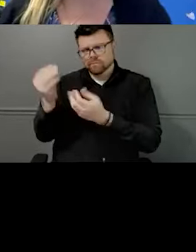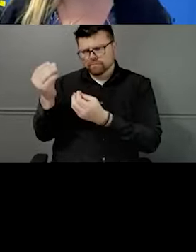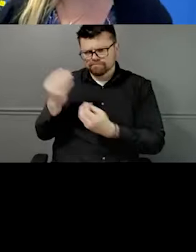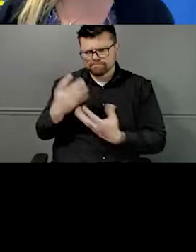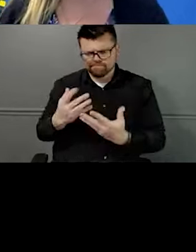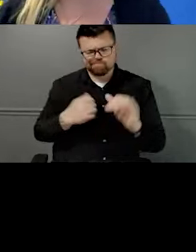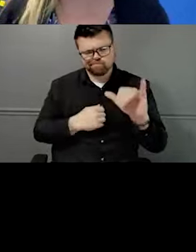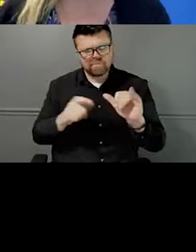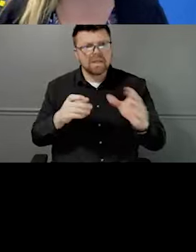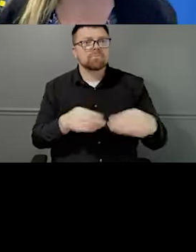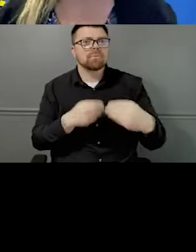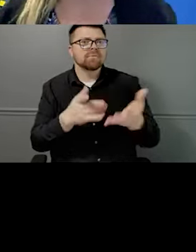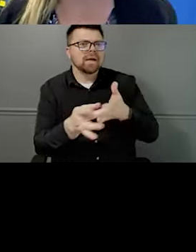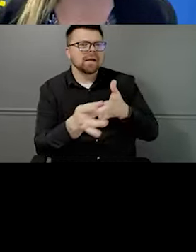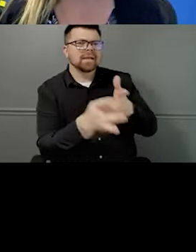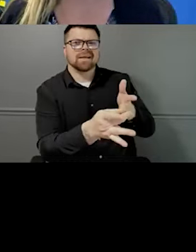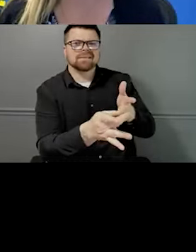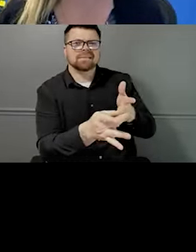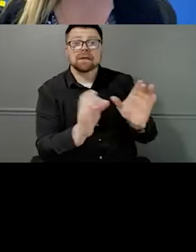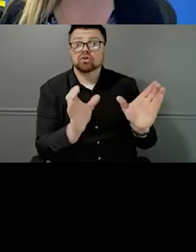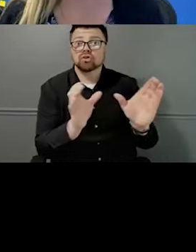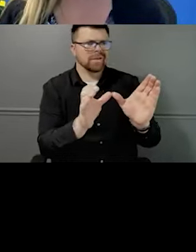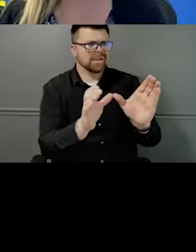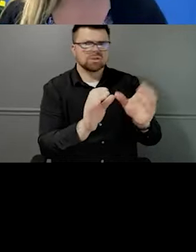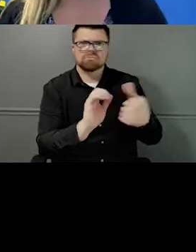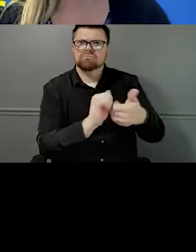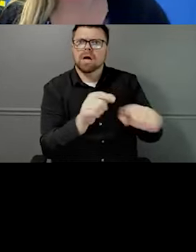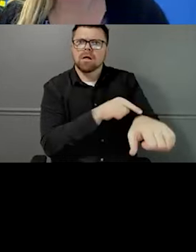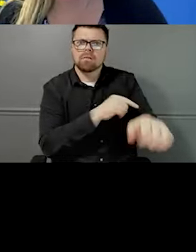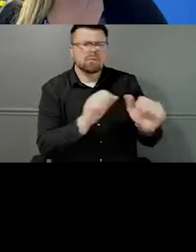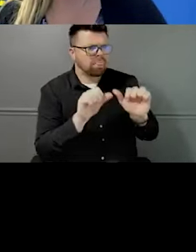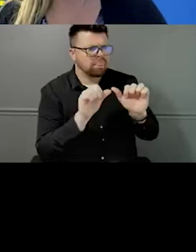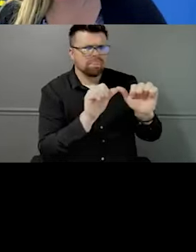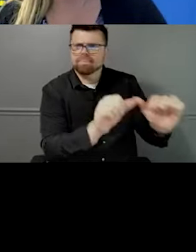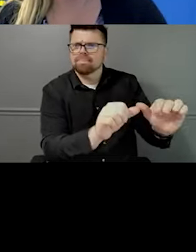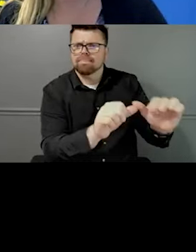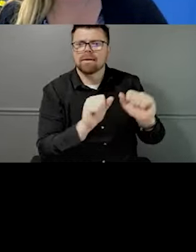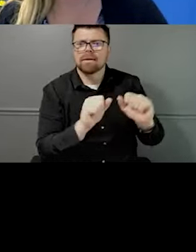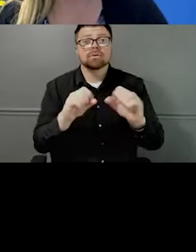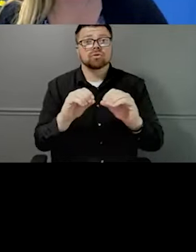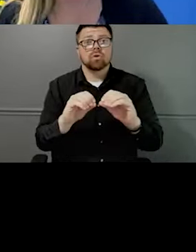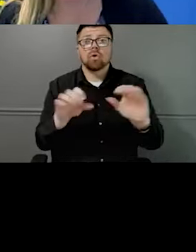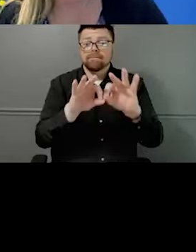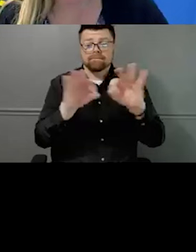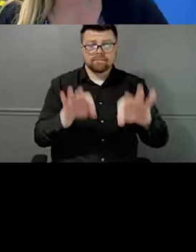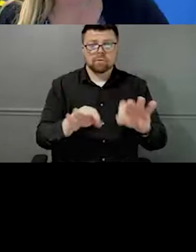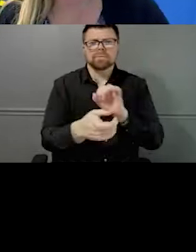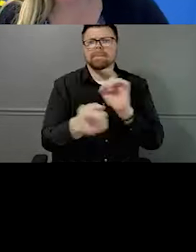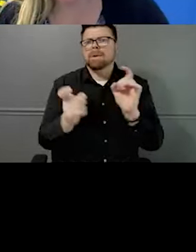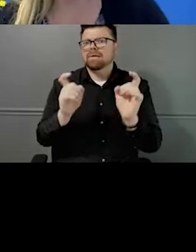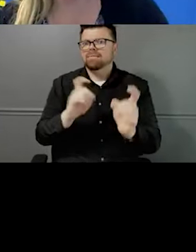long does this certification last for? The forms have been modified to specify that